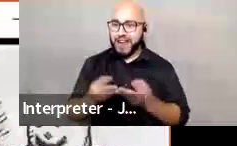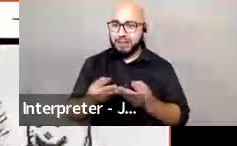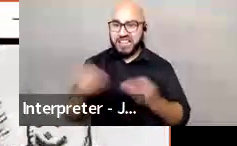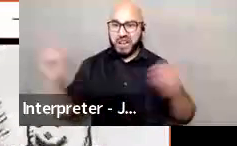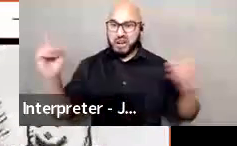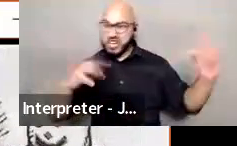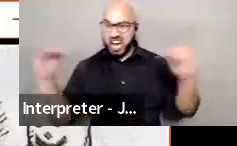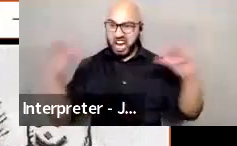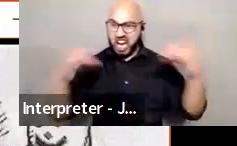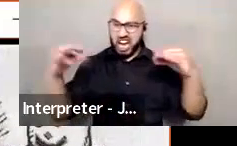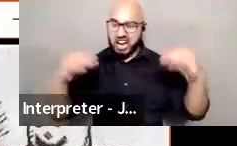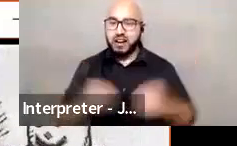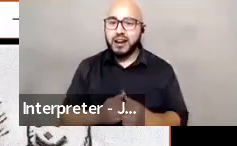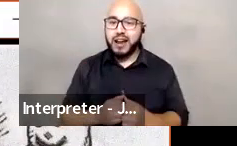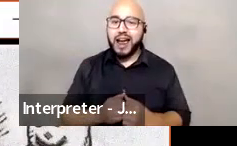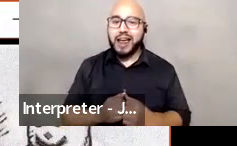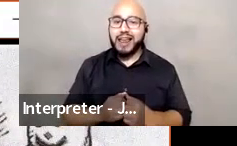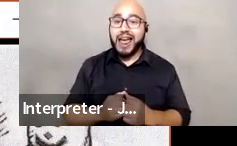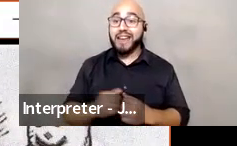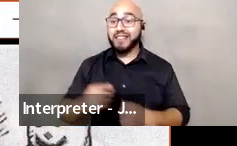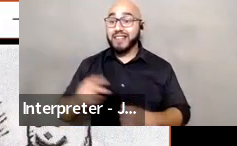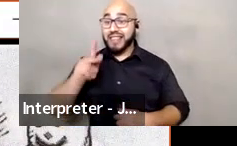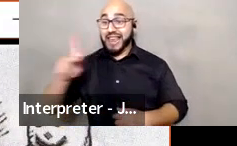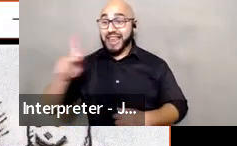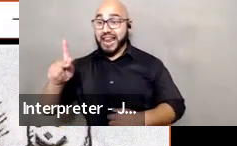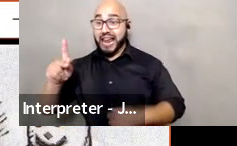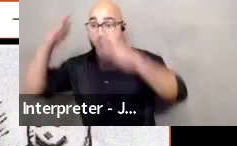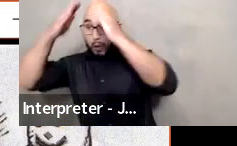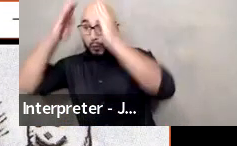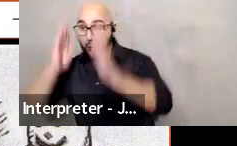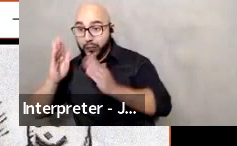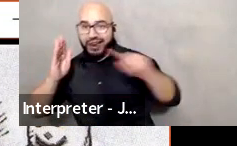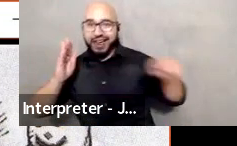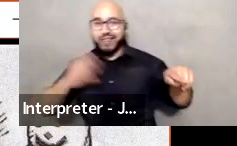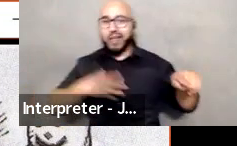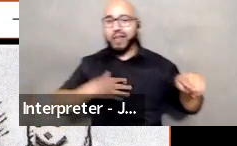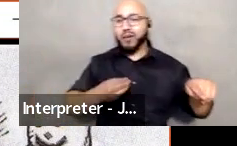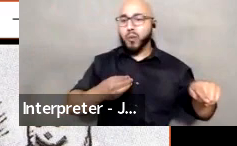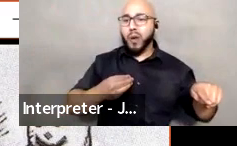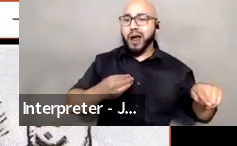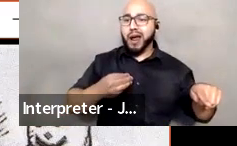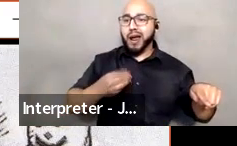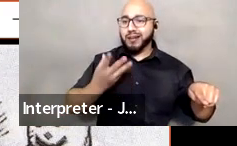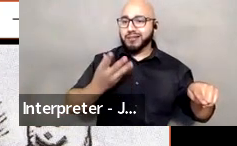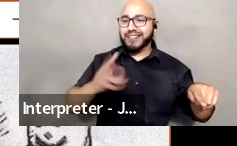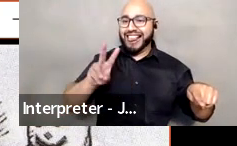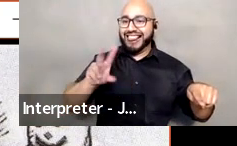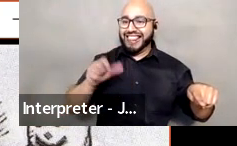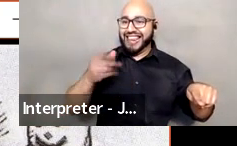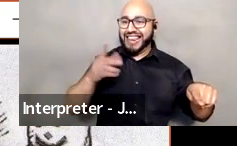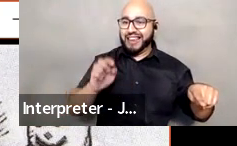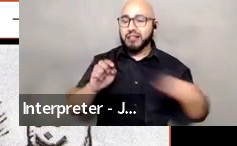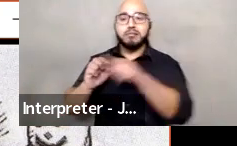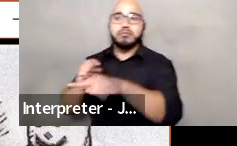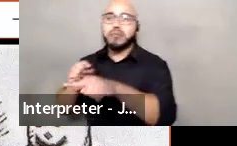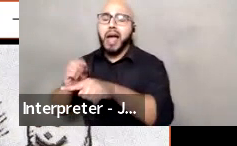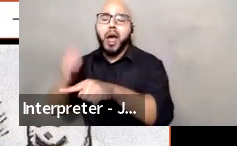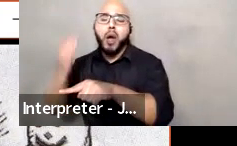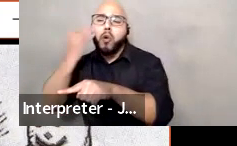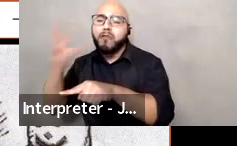Well, the KKK. I'm sure you've all heard of. It's the most. Famous terrorist group in American history. It rose.